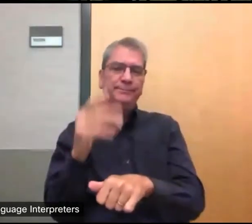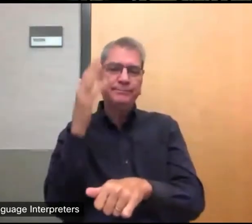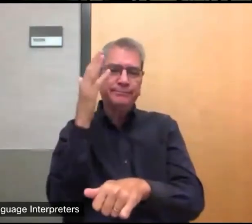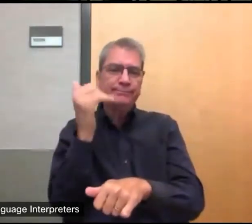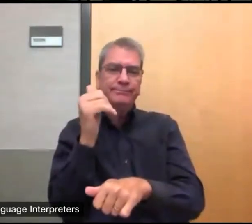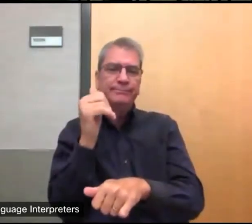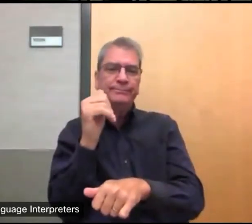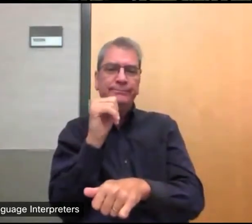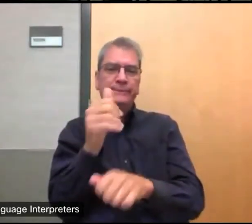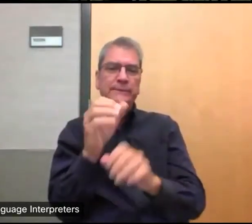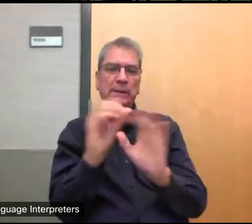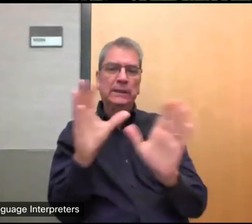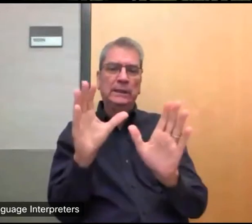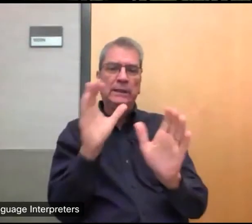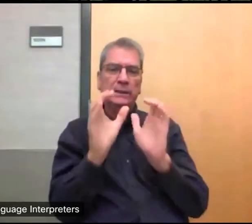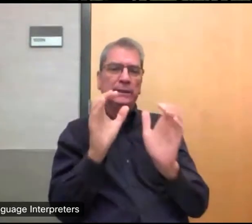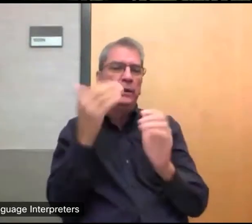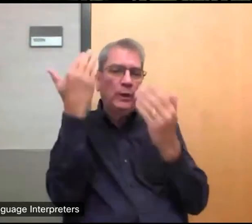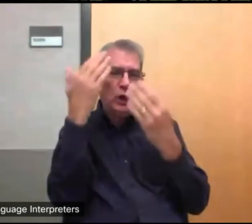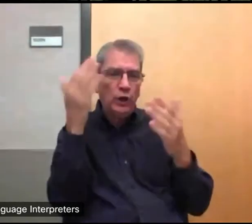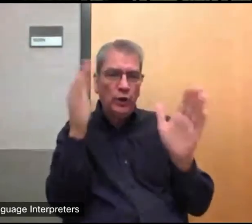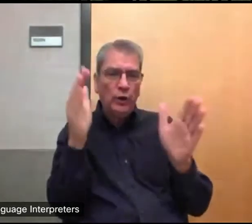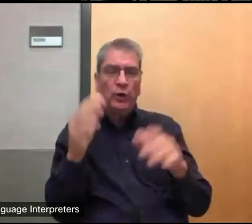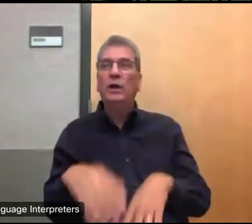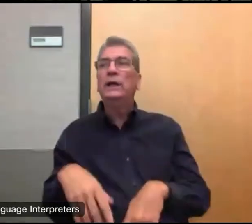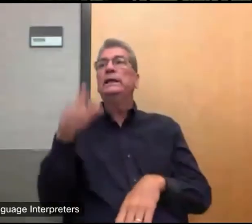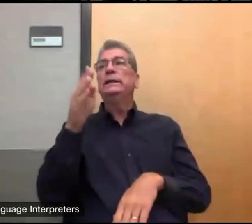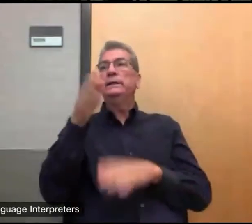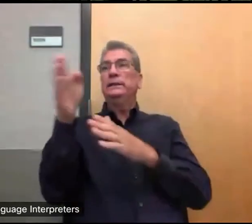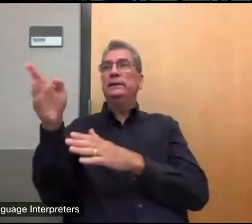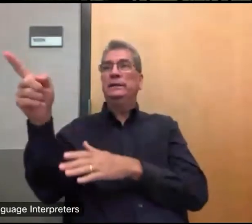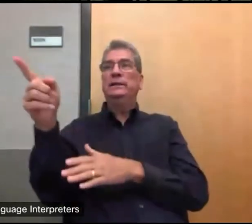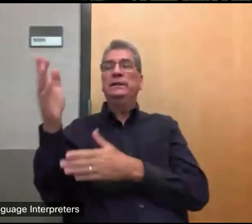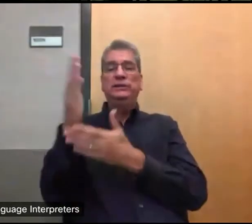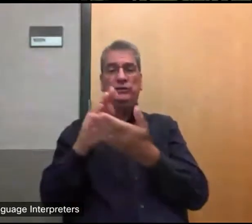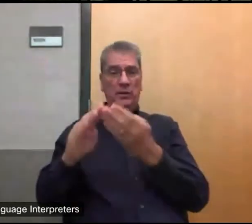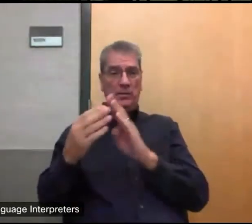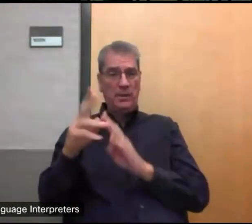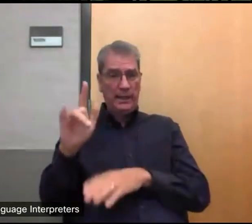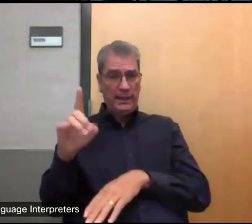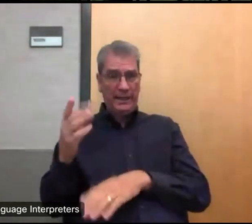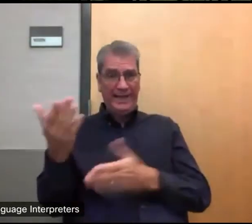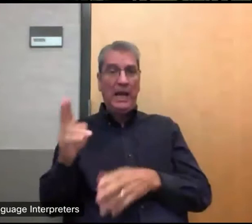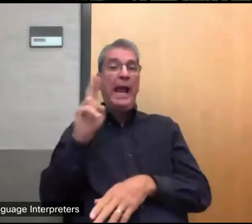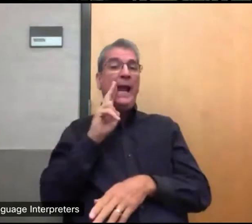I know a lot of communities did this, but I think here in Harris County, like many other